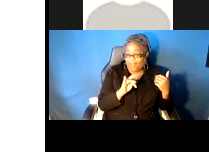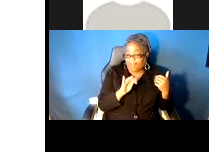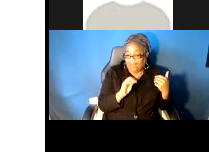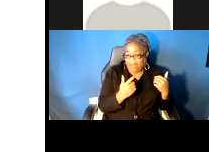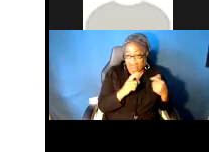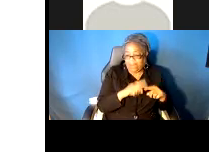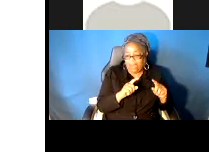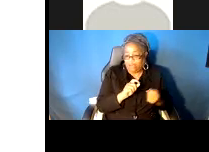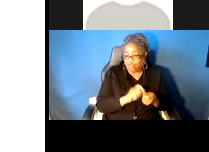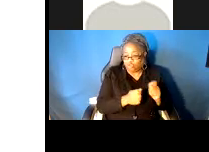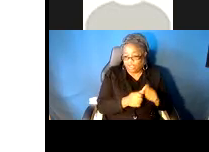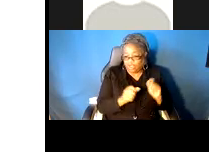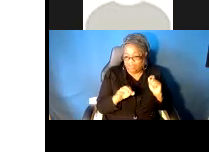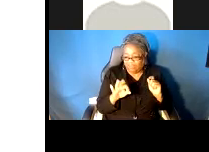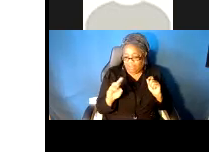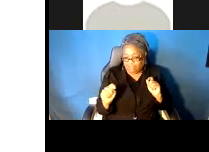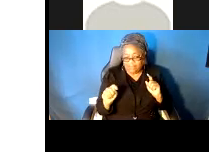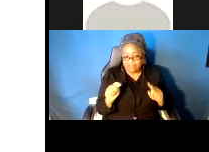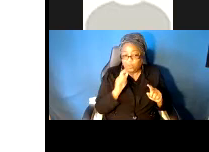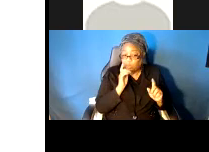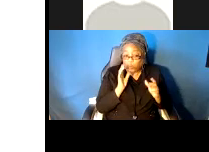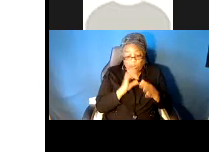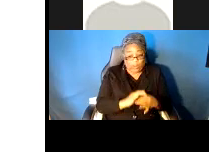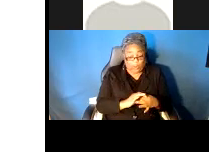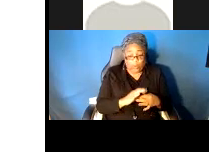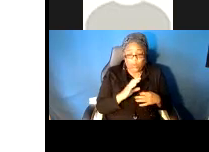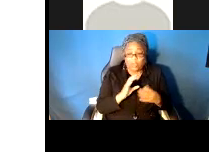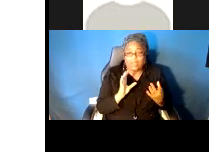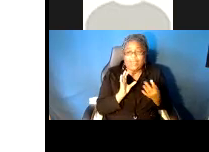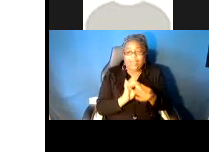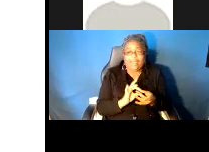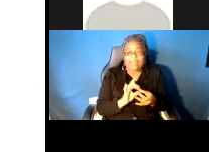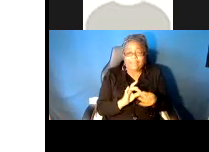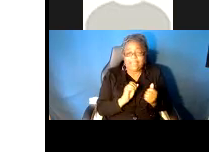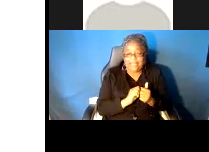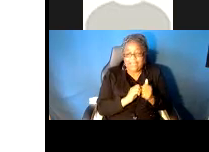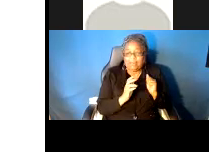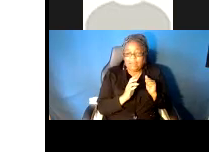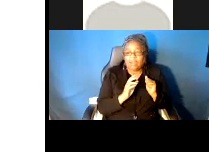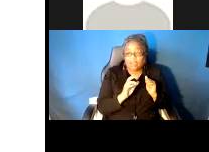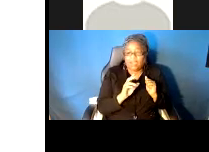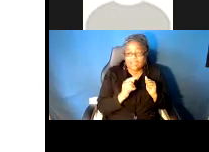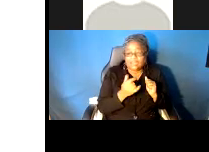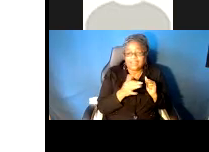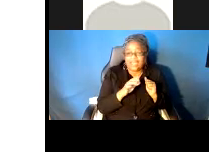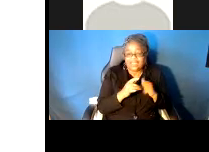Please do not include hyperlinks in these text fields. If you do, we will be telling our panelists